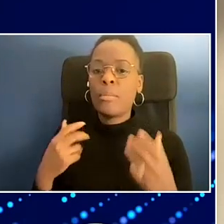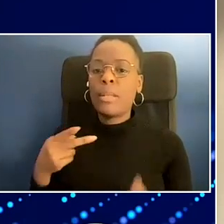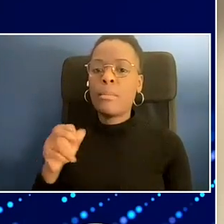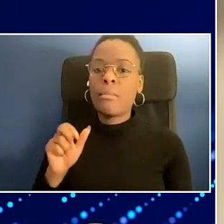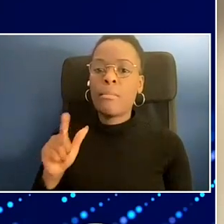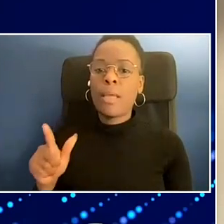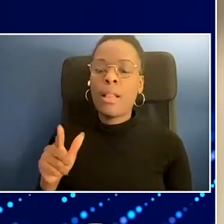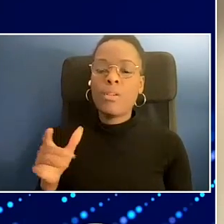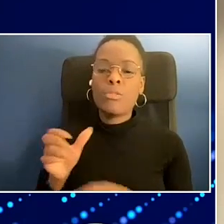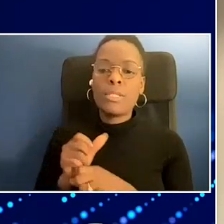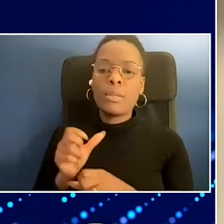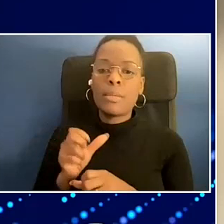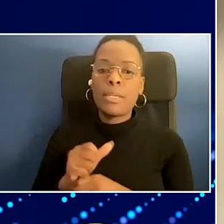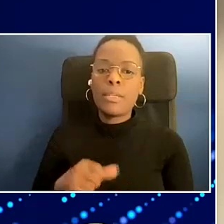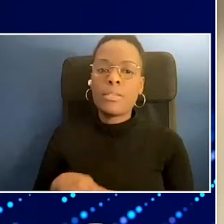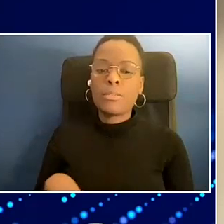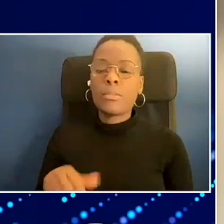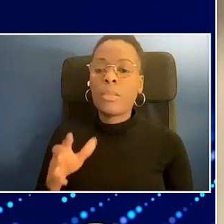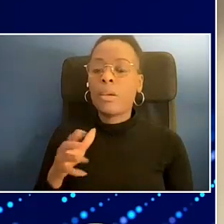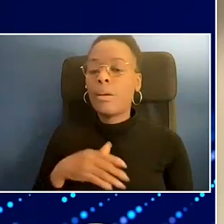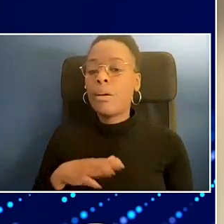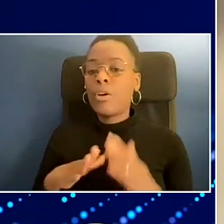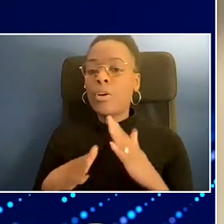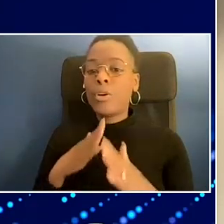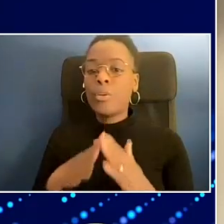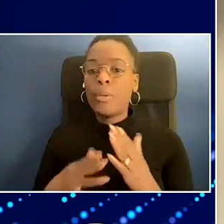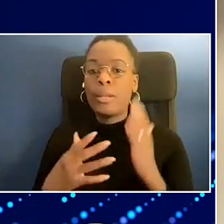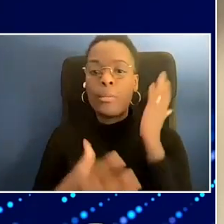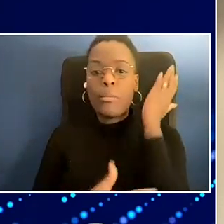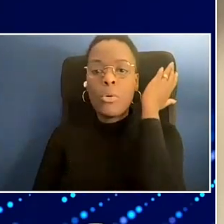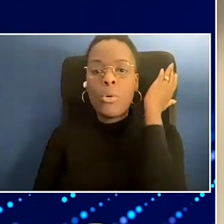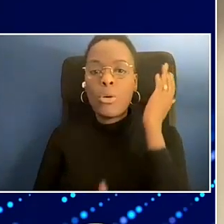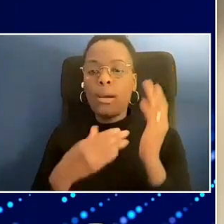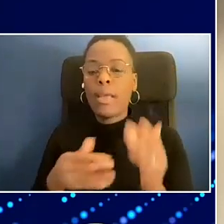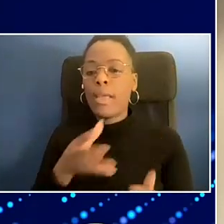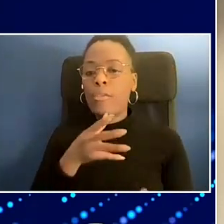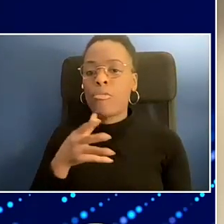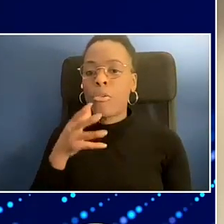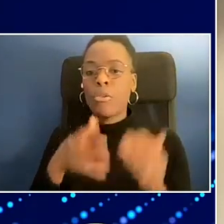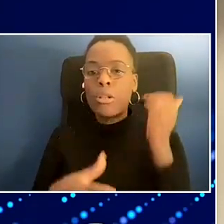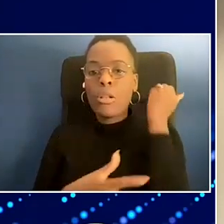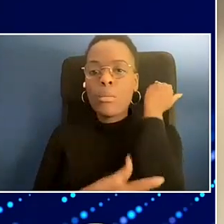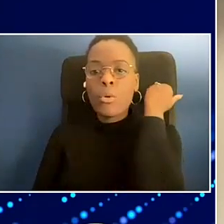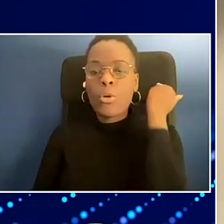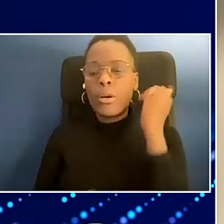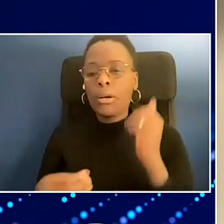urban poor and rural poor as well, given our location. And so over the years, we noticed they had